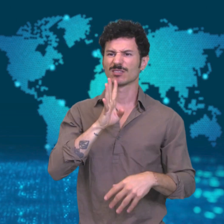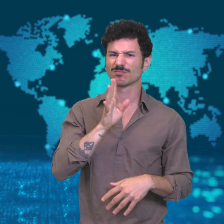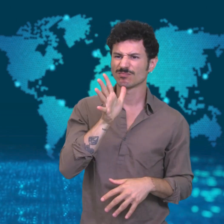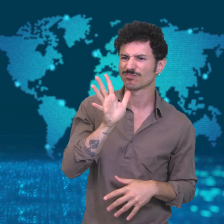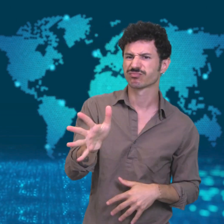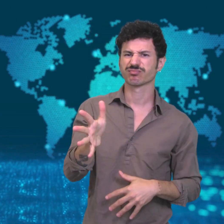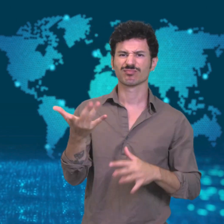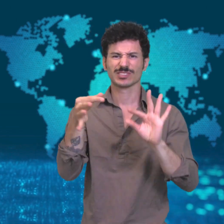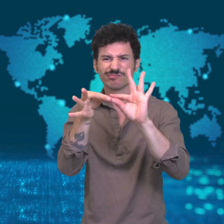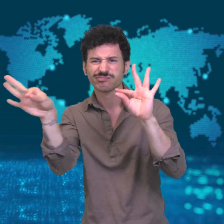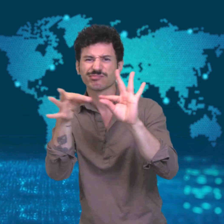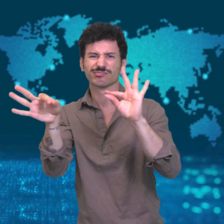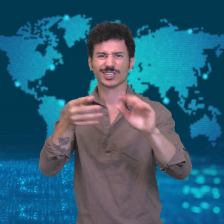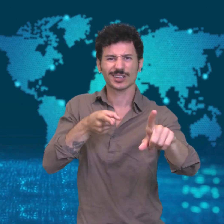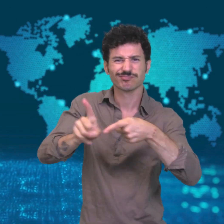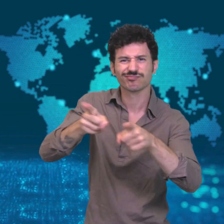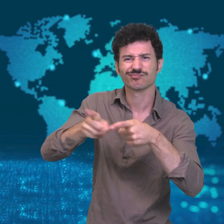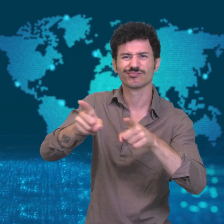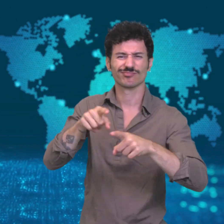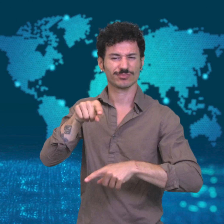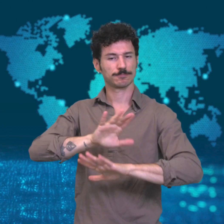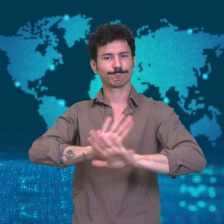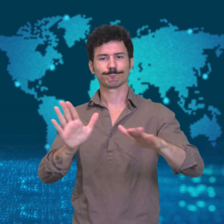the spread of hate speech.